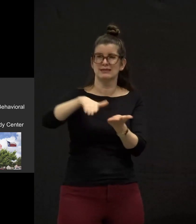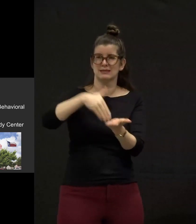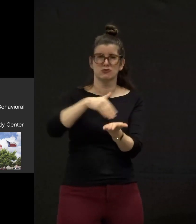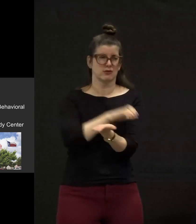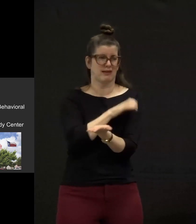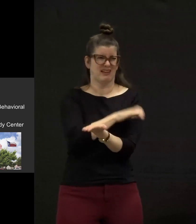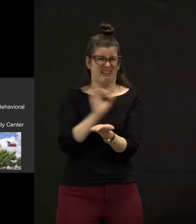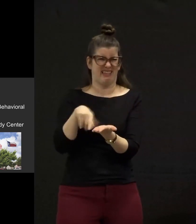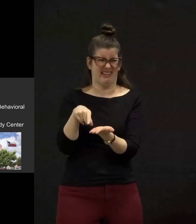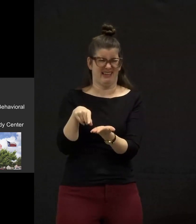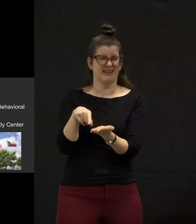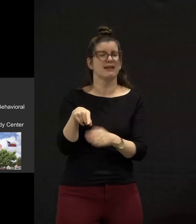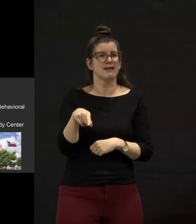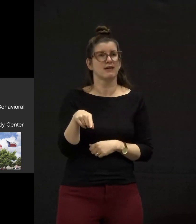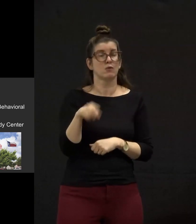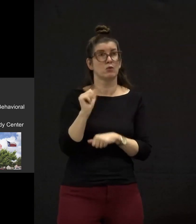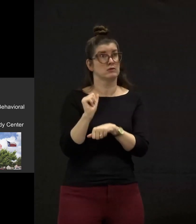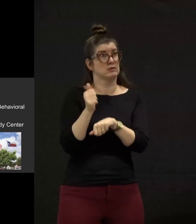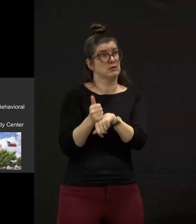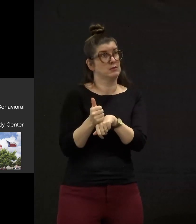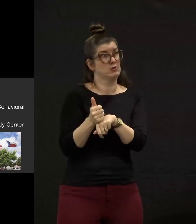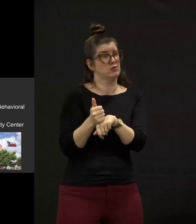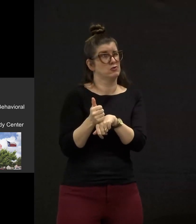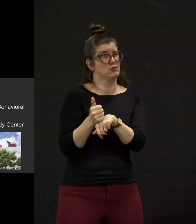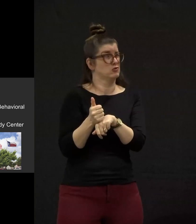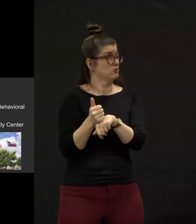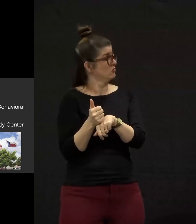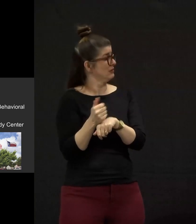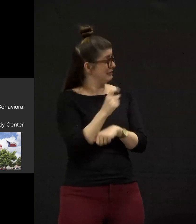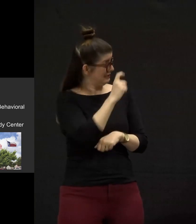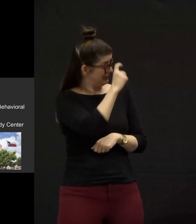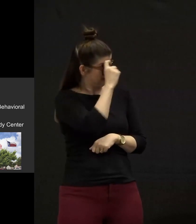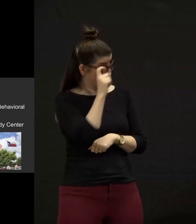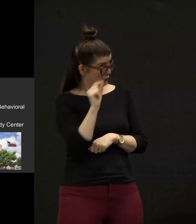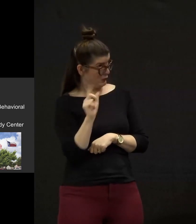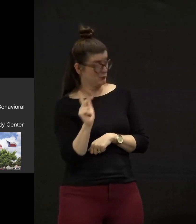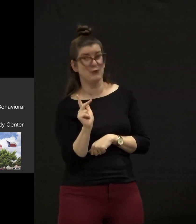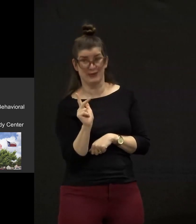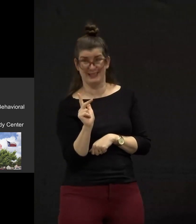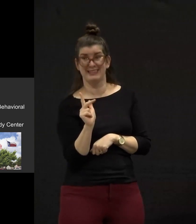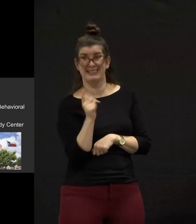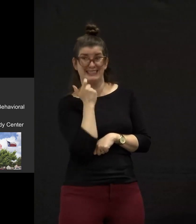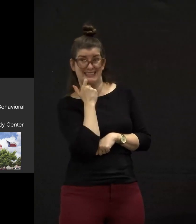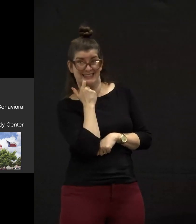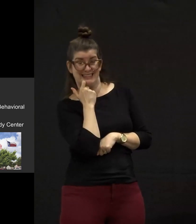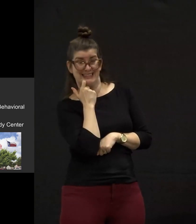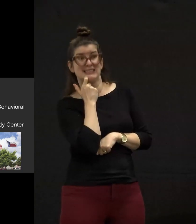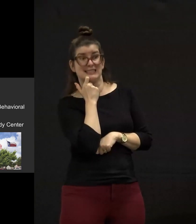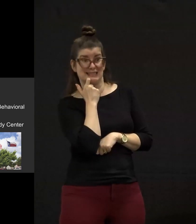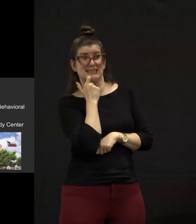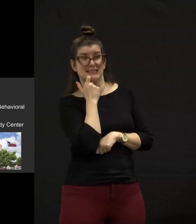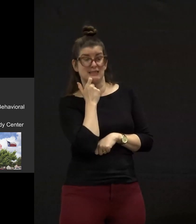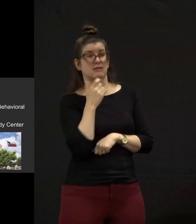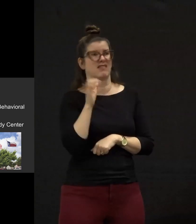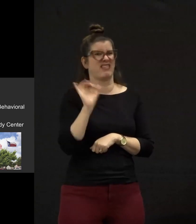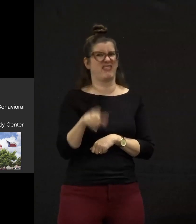That was something that was established in summer, 2023. So that whole idea